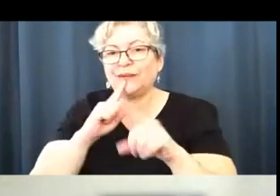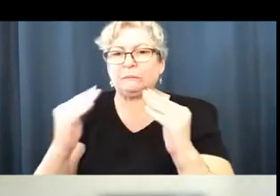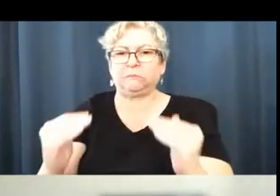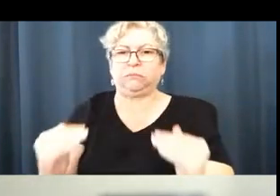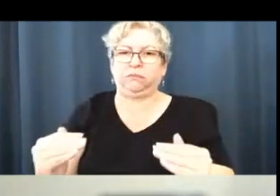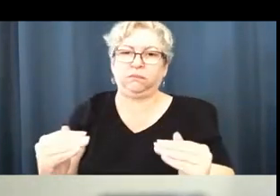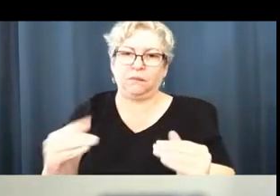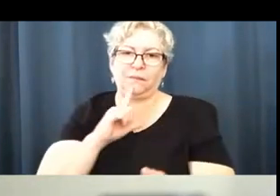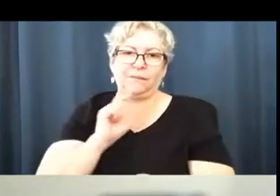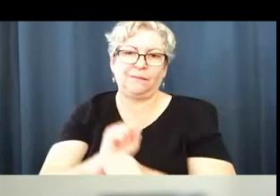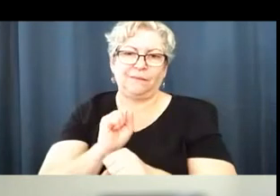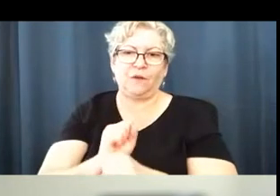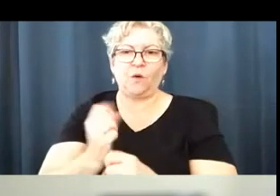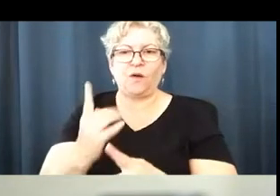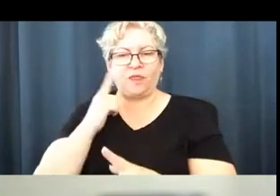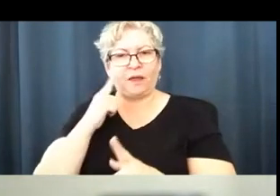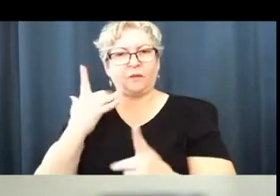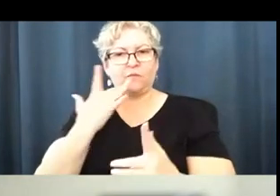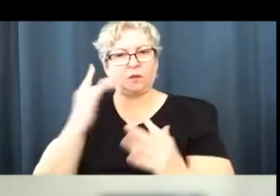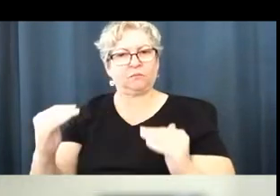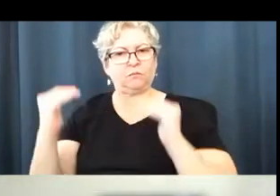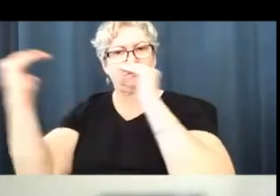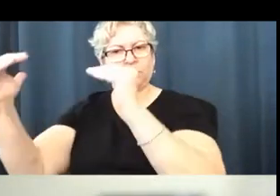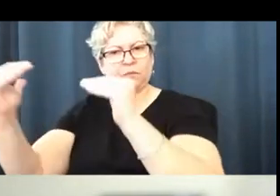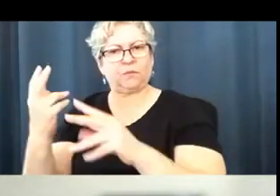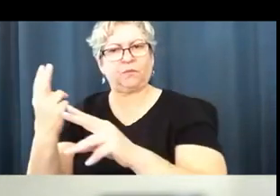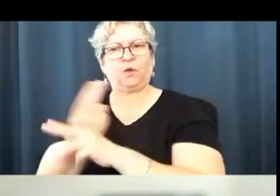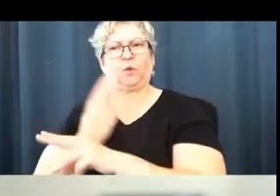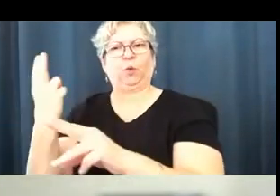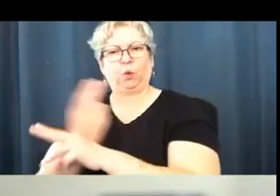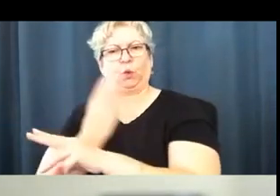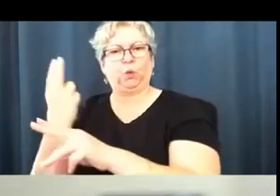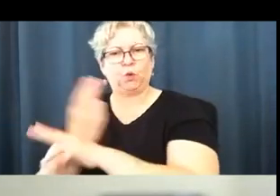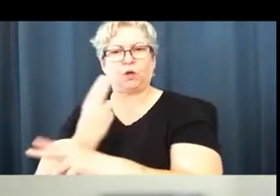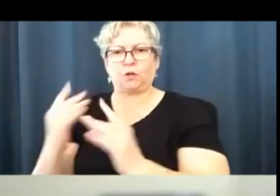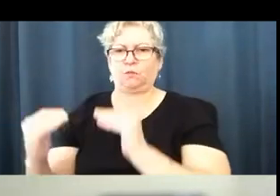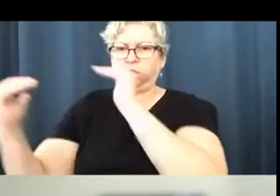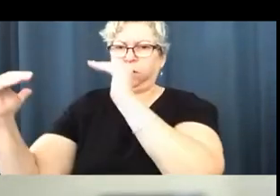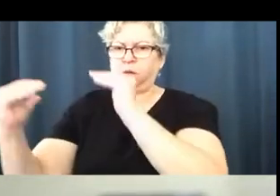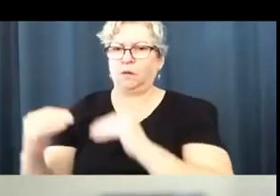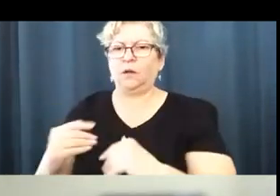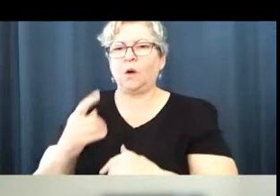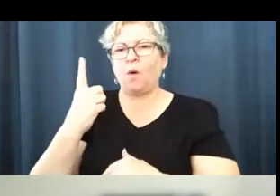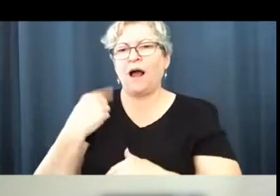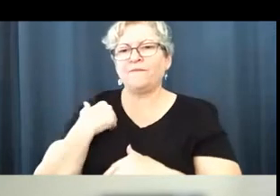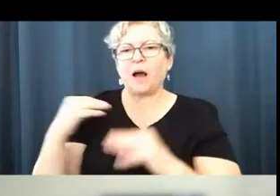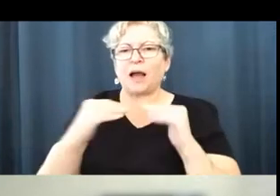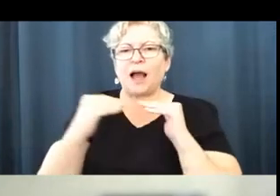We really wanna focus on genuine usability which is a much higher bar. One of my colleagues at Yahoo had a great quote, he said,